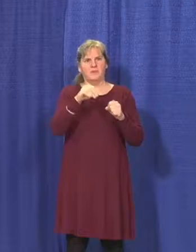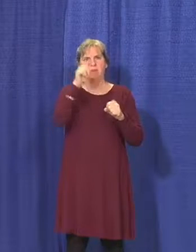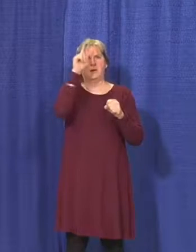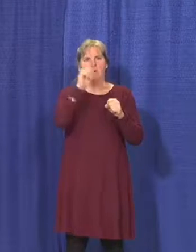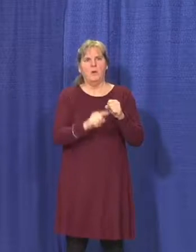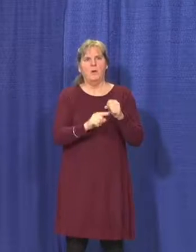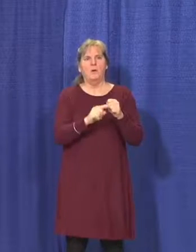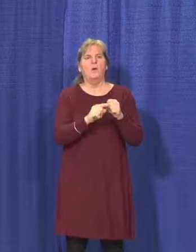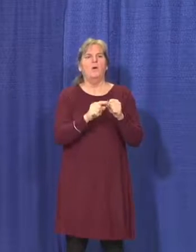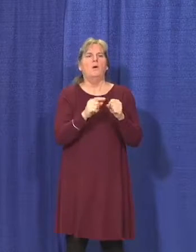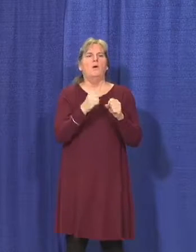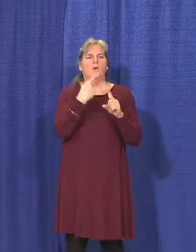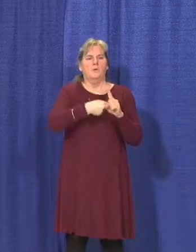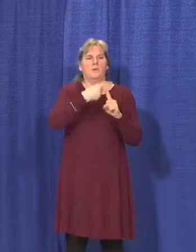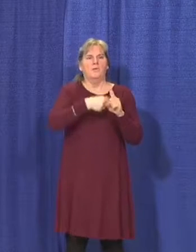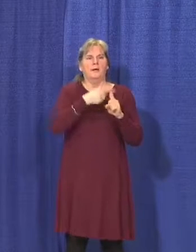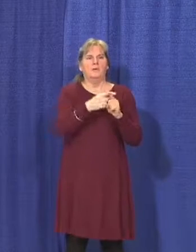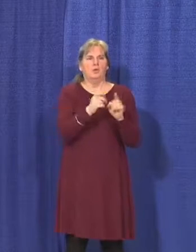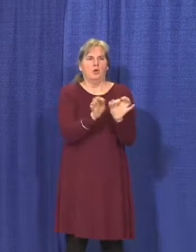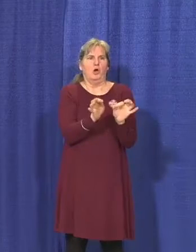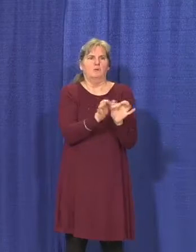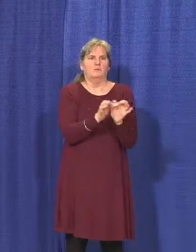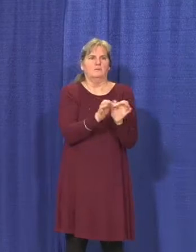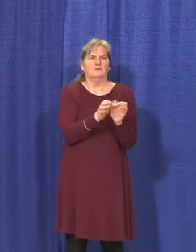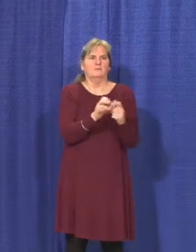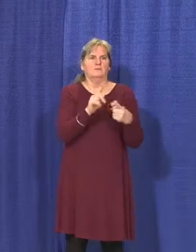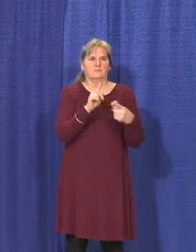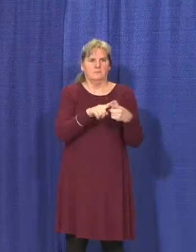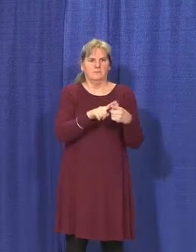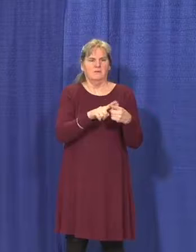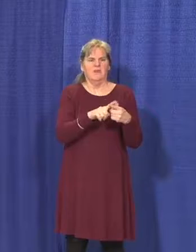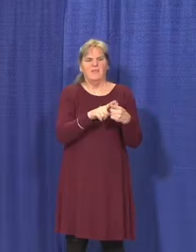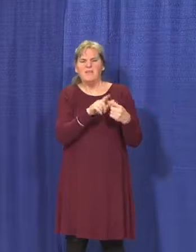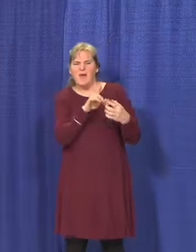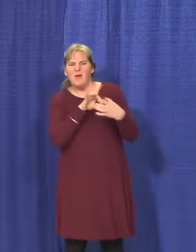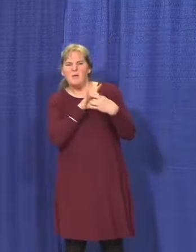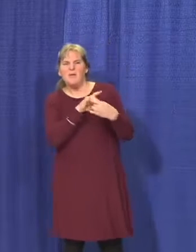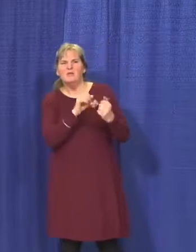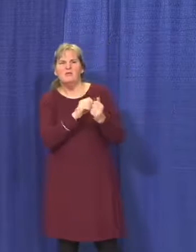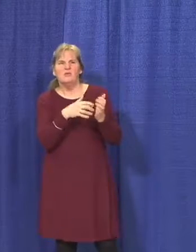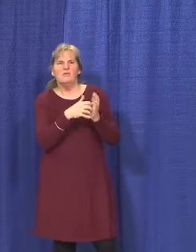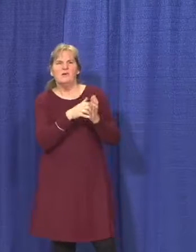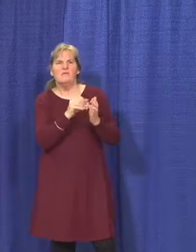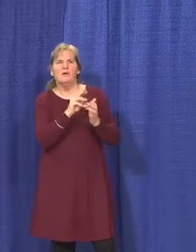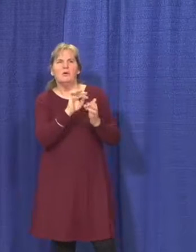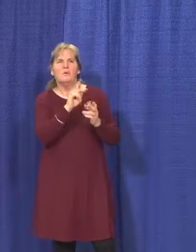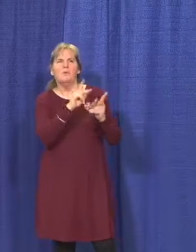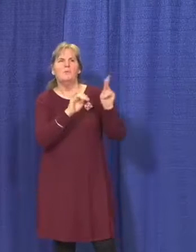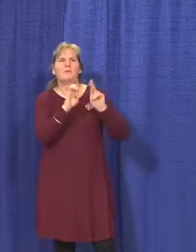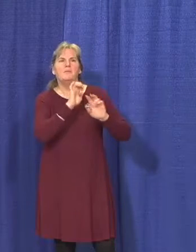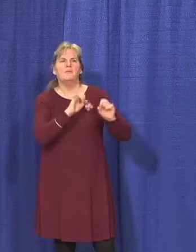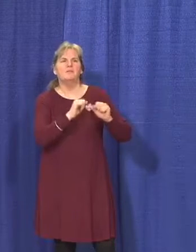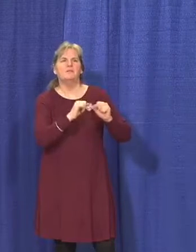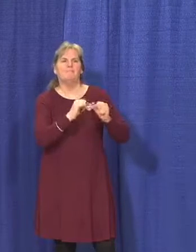below 80 percent the median went rental market rate. And related to vulnerable people which mention right at the